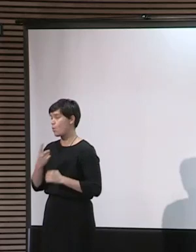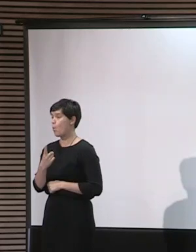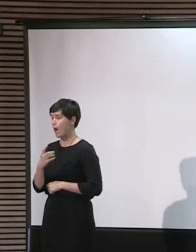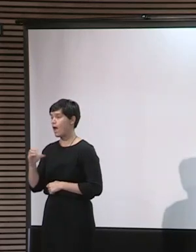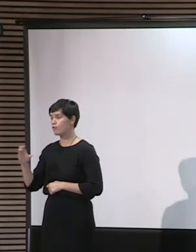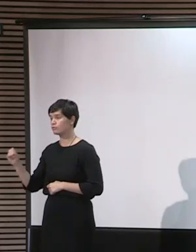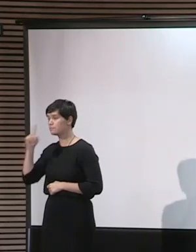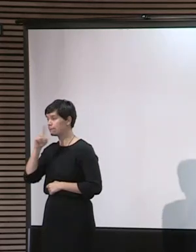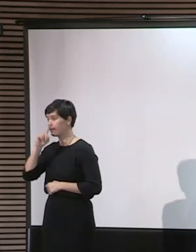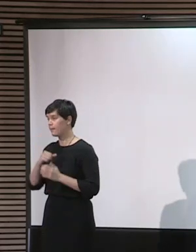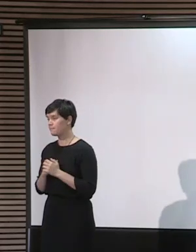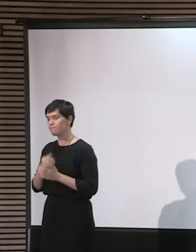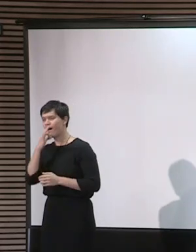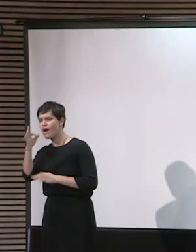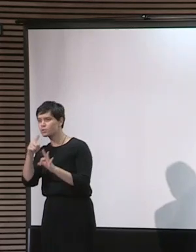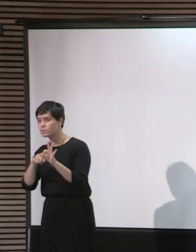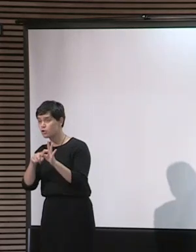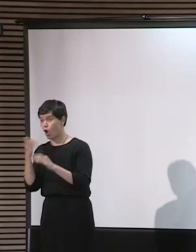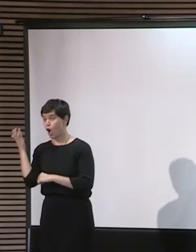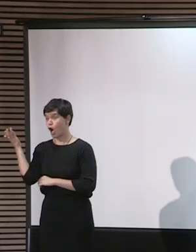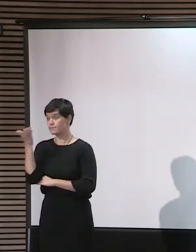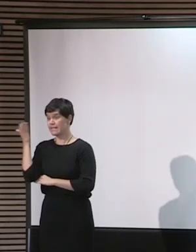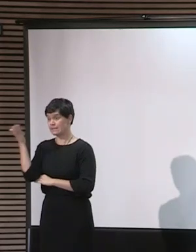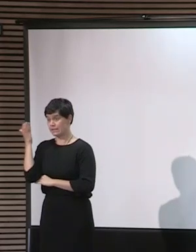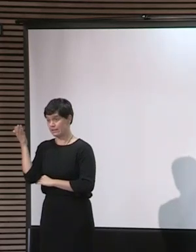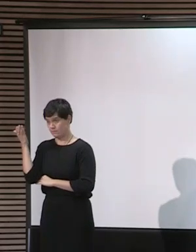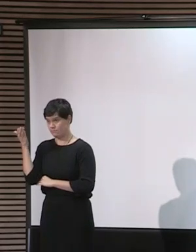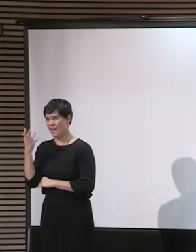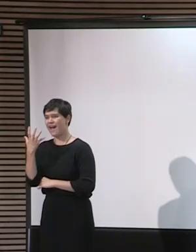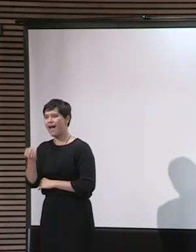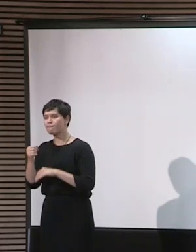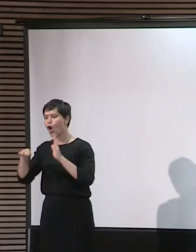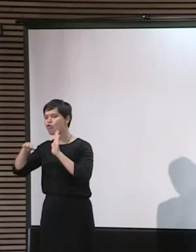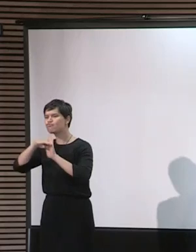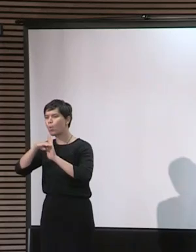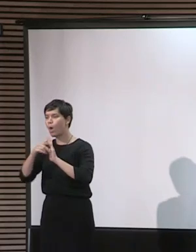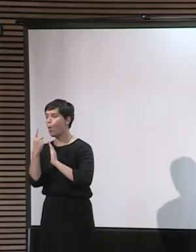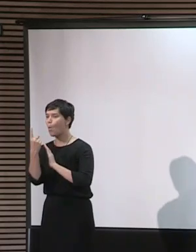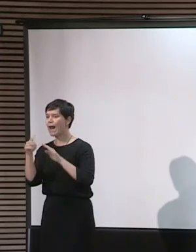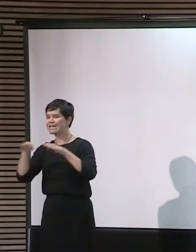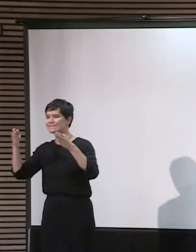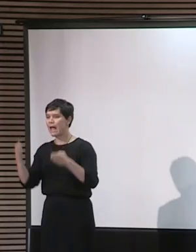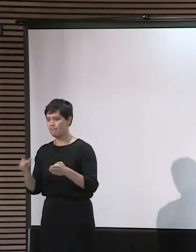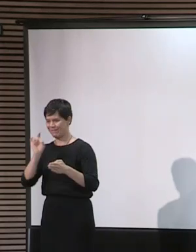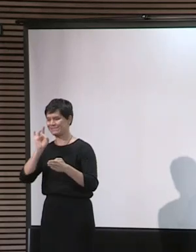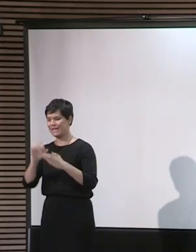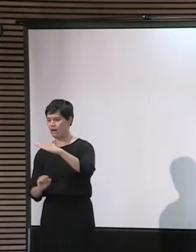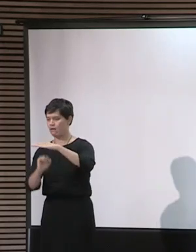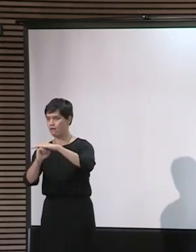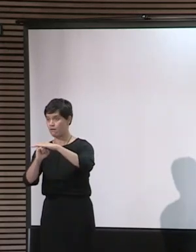of 100, and that's the advice we gave. Does this change the restrictions on hospitality outlets that you can only have groups of 10 and